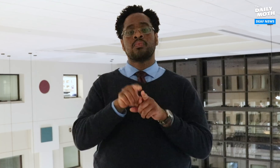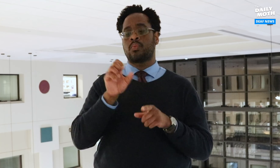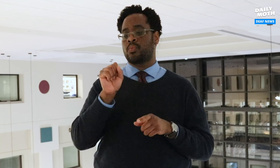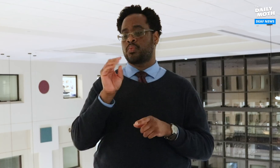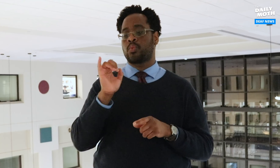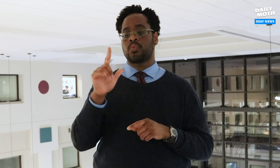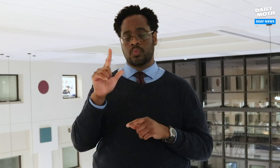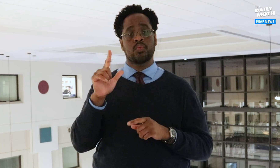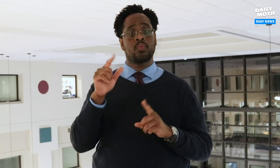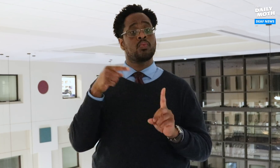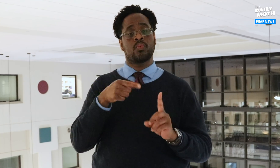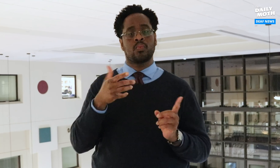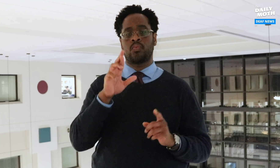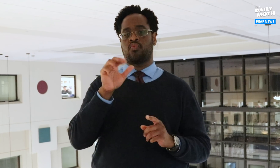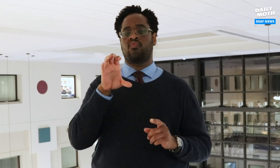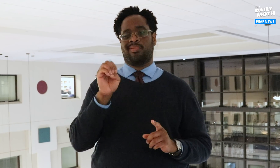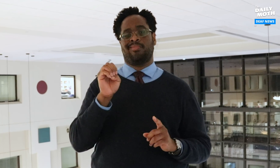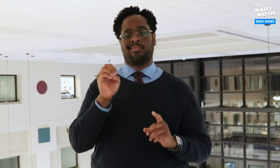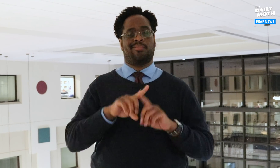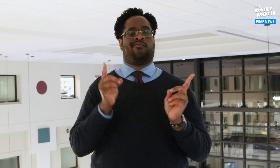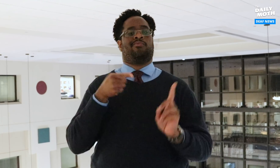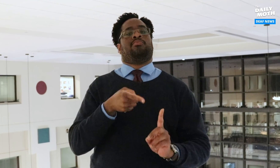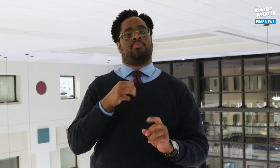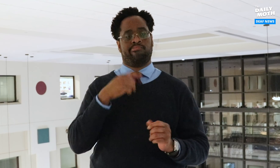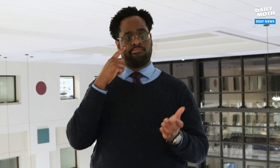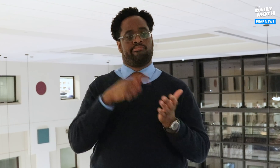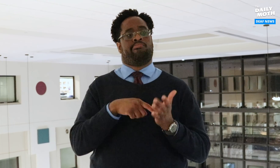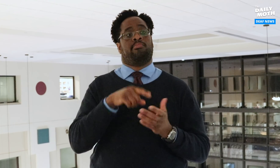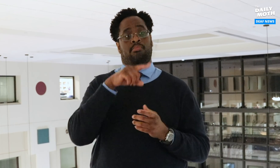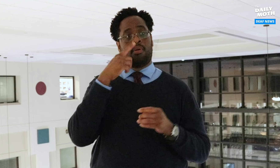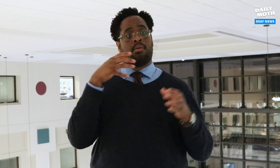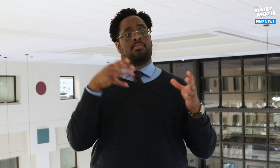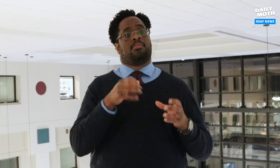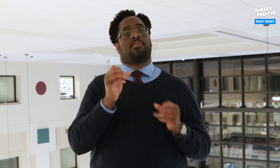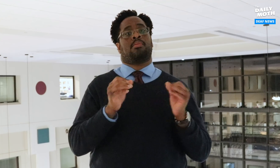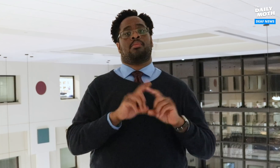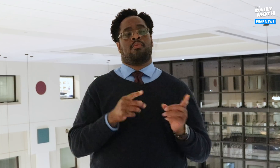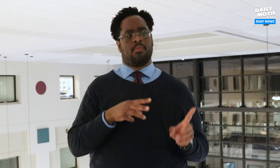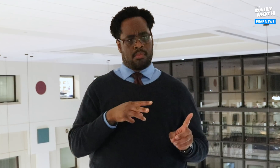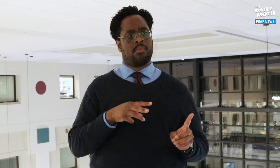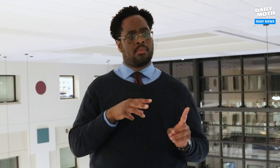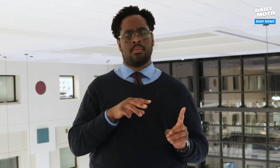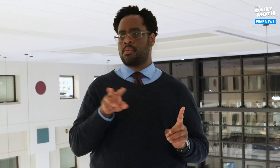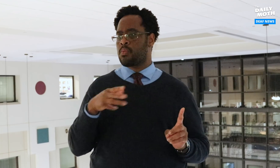There is also a social aspect, which is a different race. You can notice that Black people sign differently.